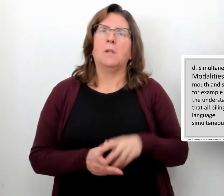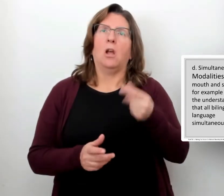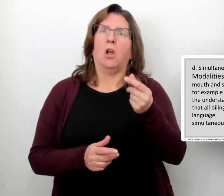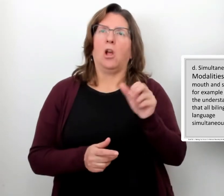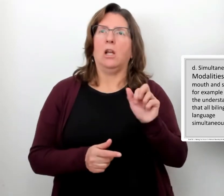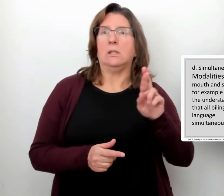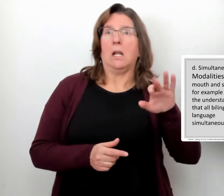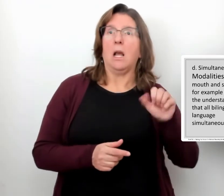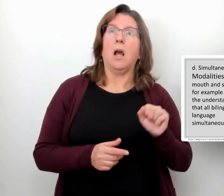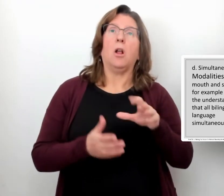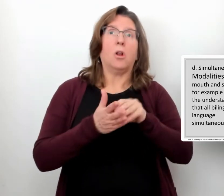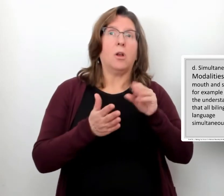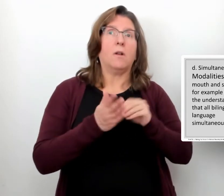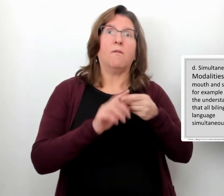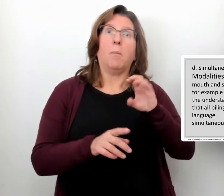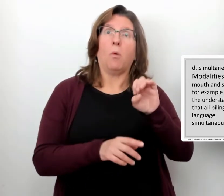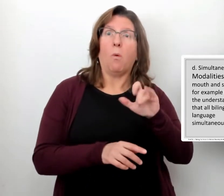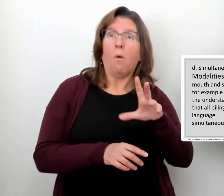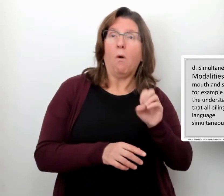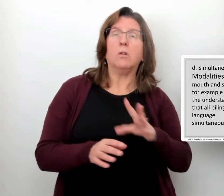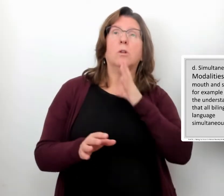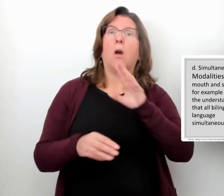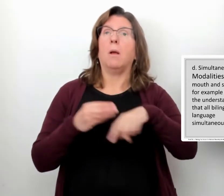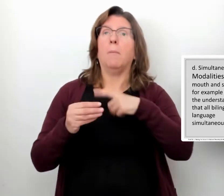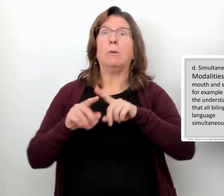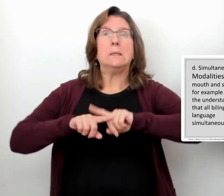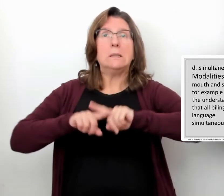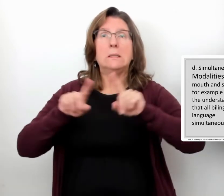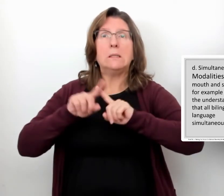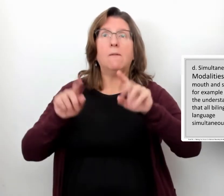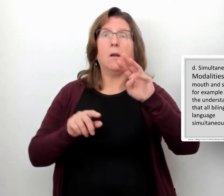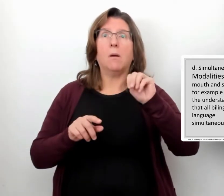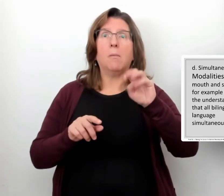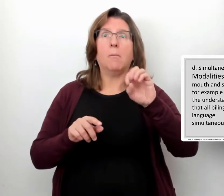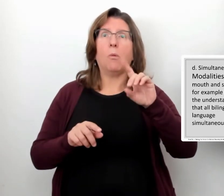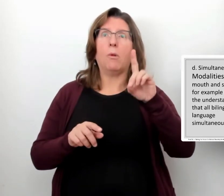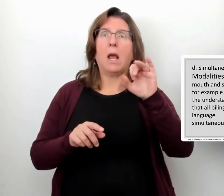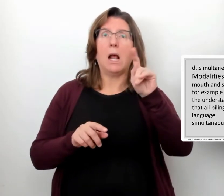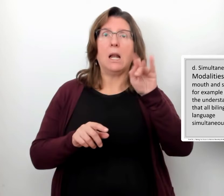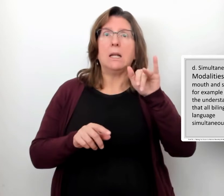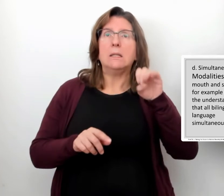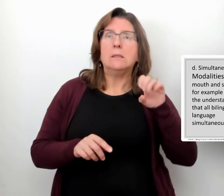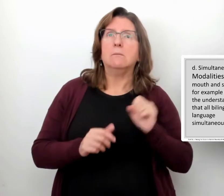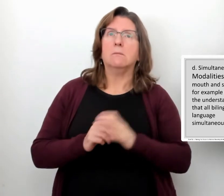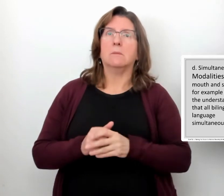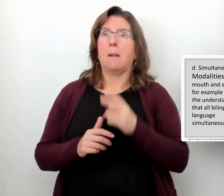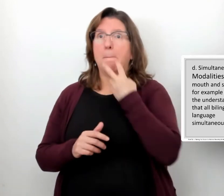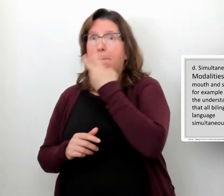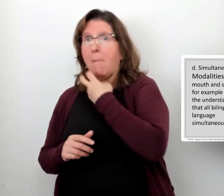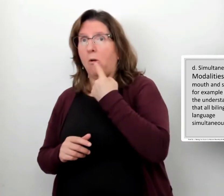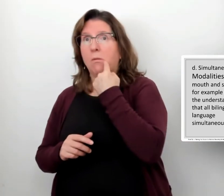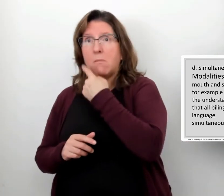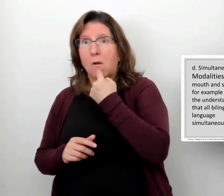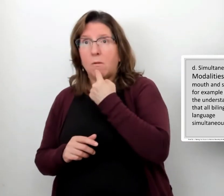Garcia learned from Cole the impact of multiple modalities.